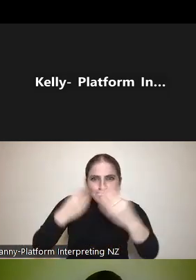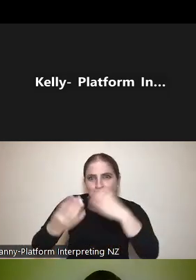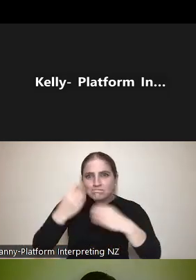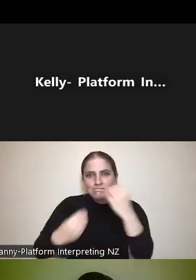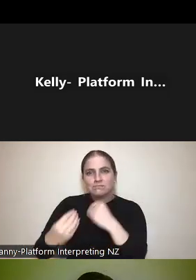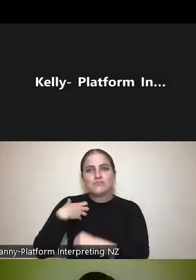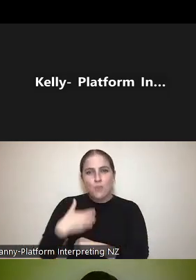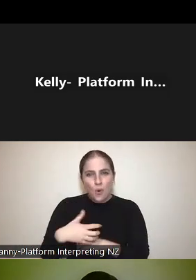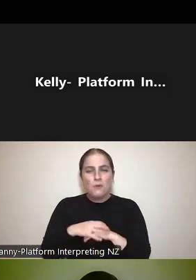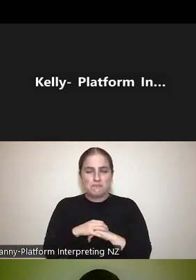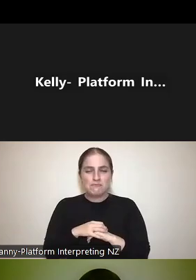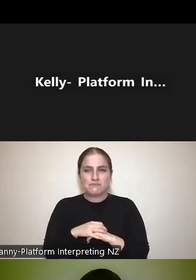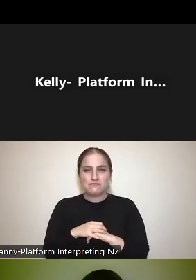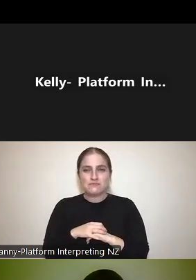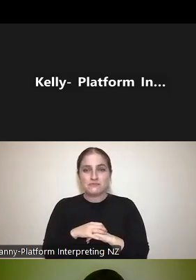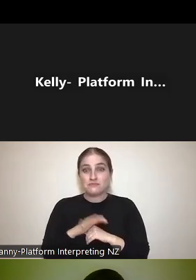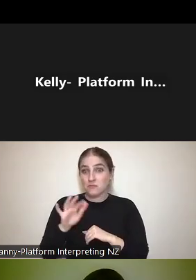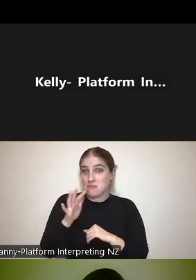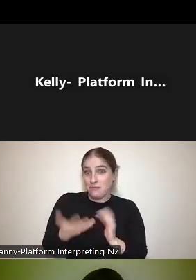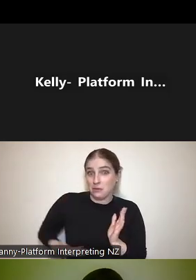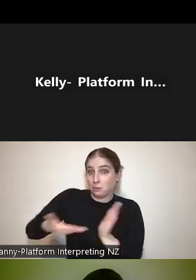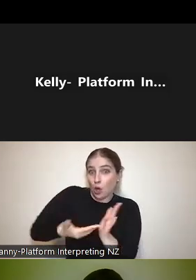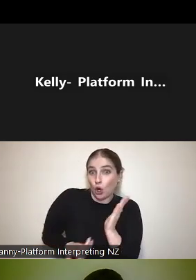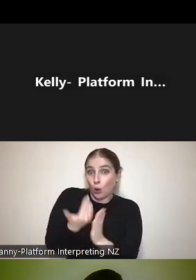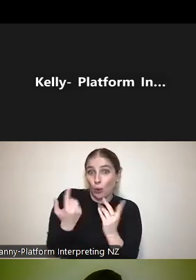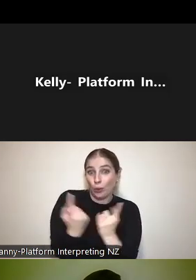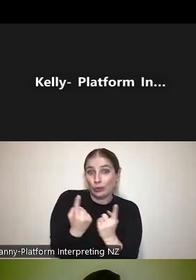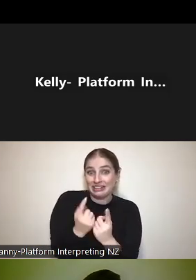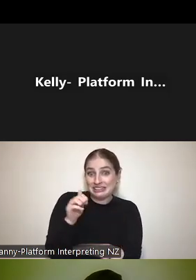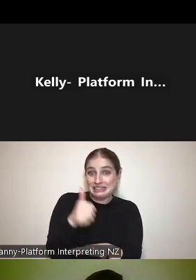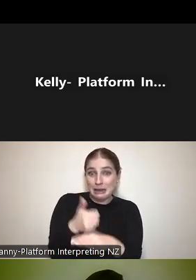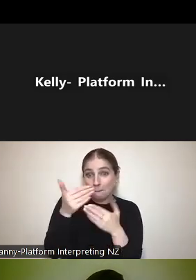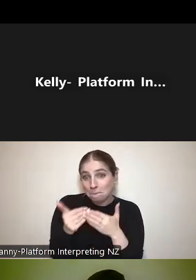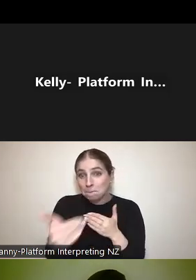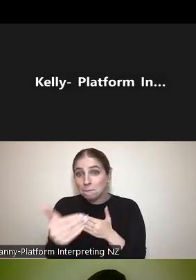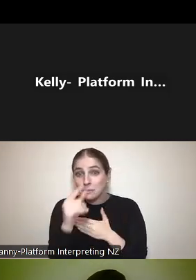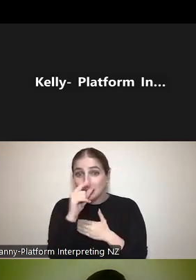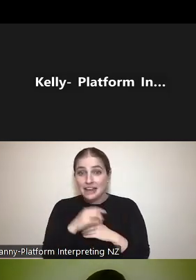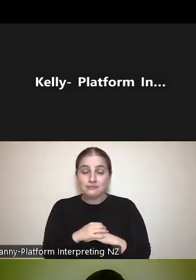And with some, maybe, new stuff added in. Alright.